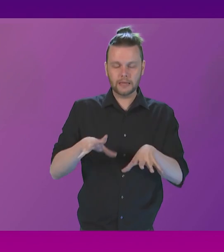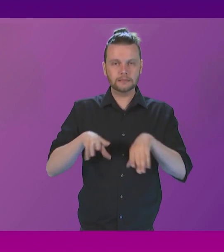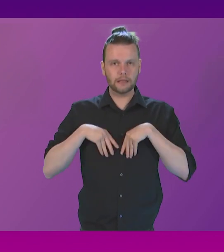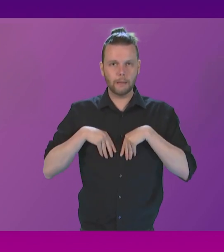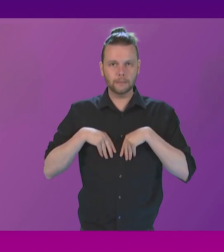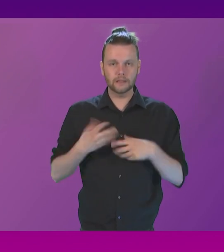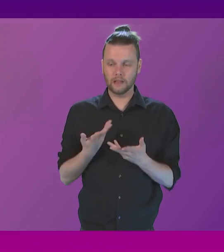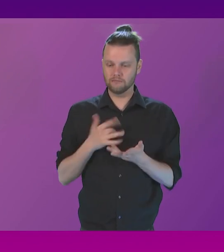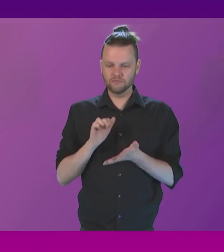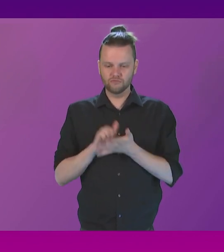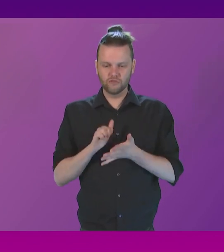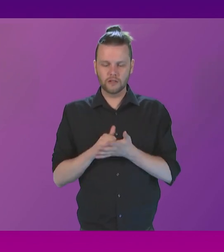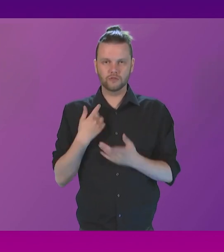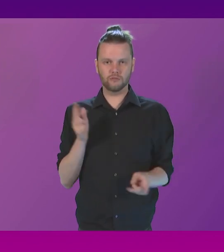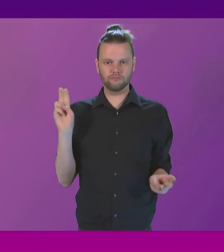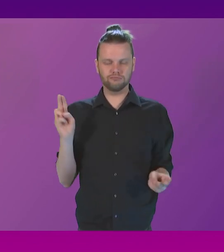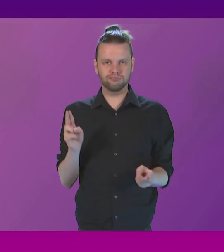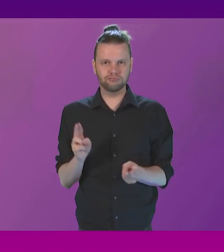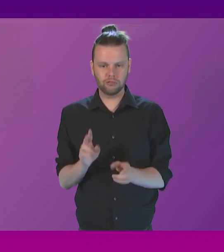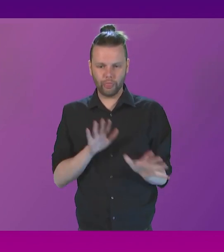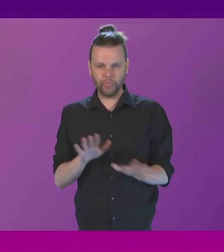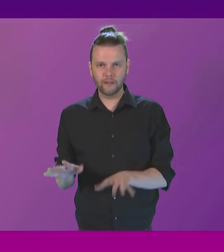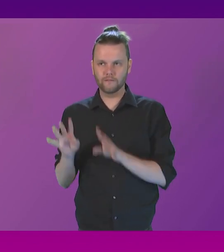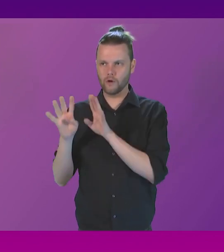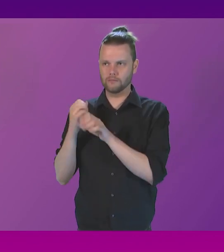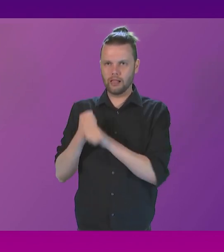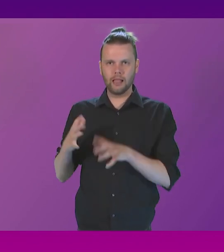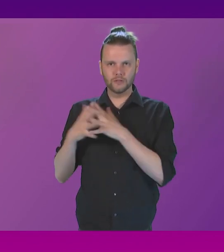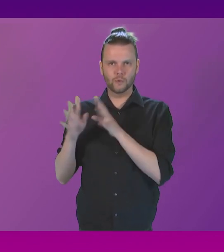it was right to de-escalate NHS Greater Glasgow and Clyde at the time. We will